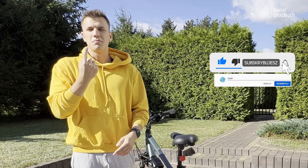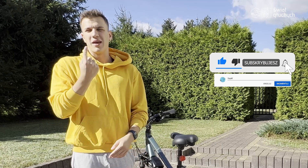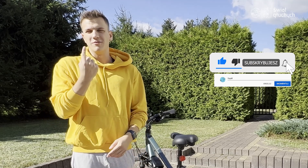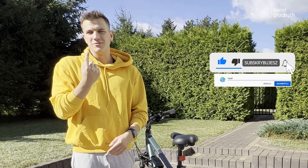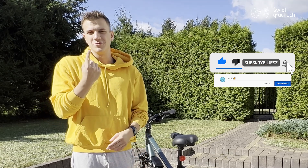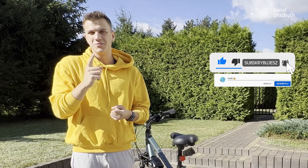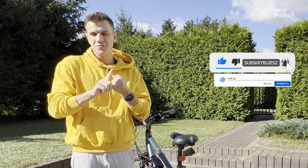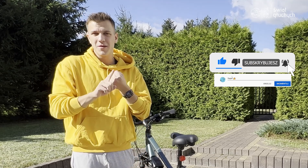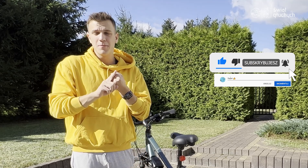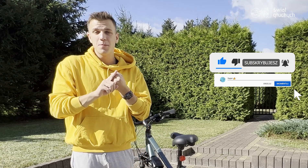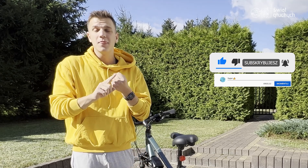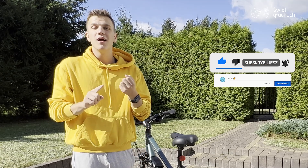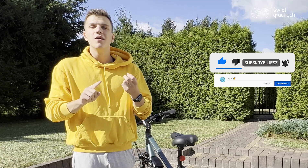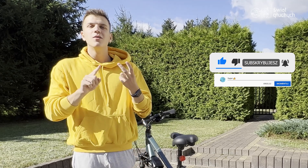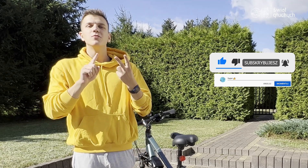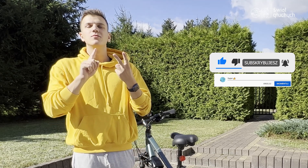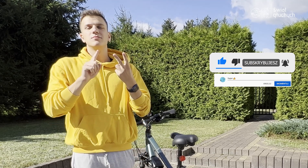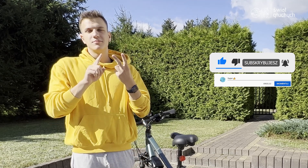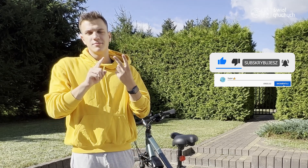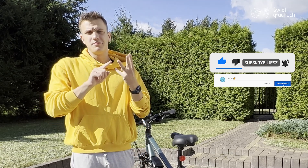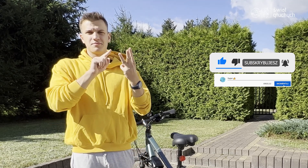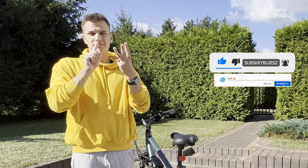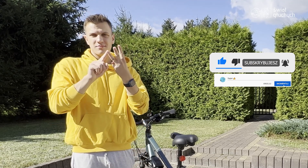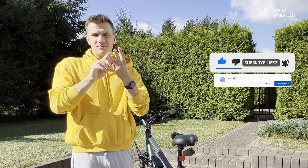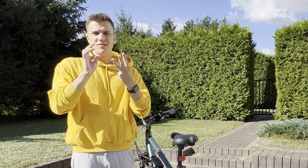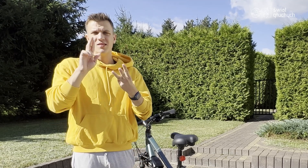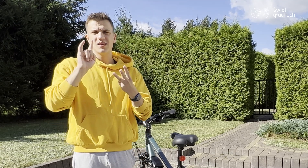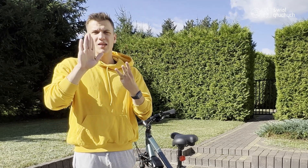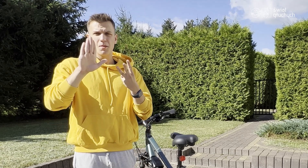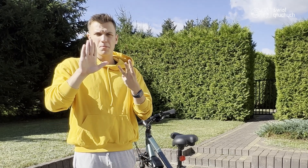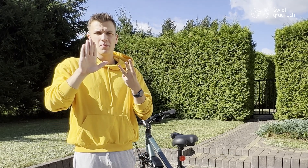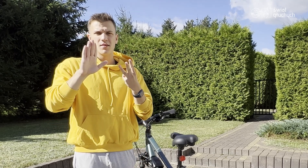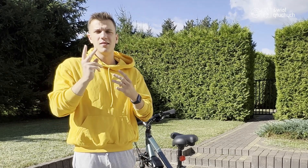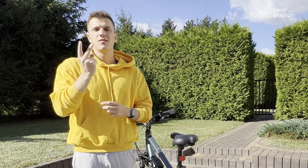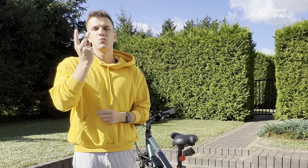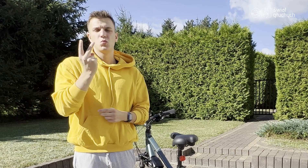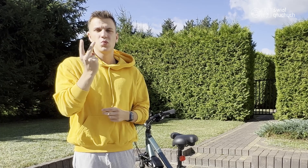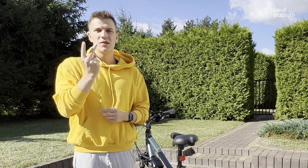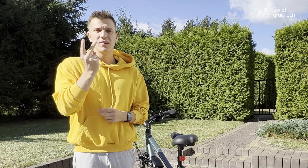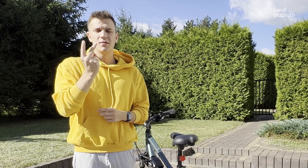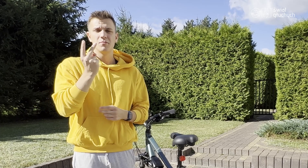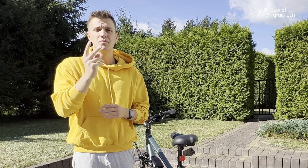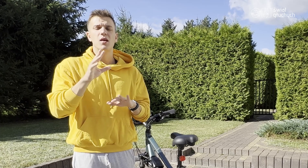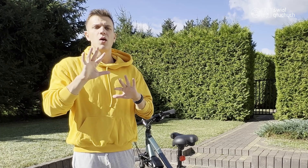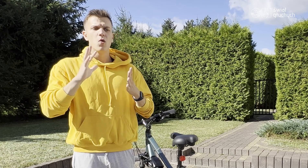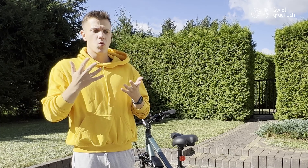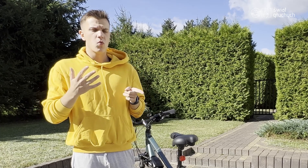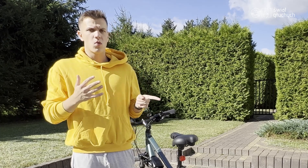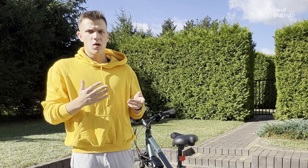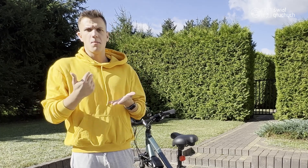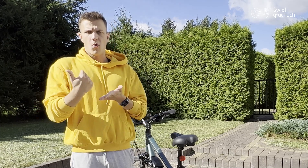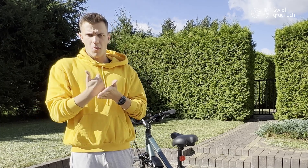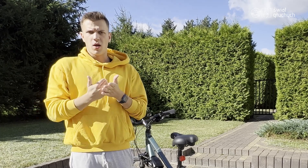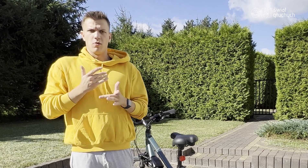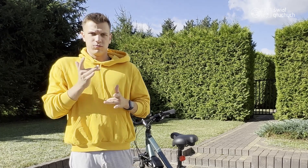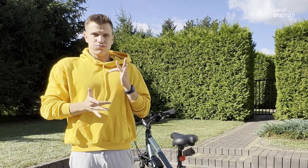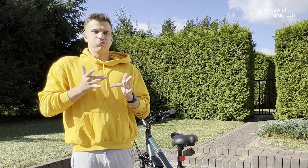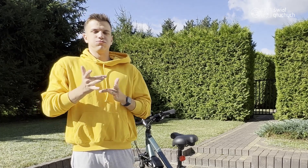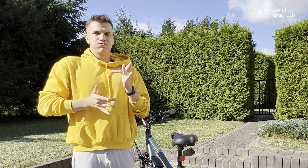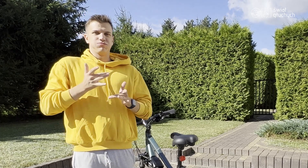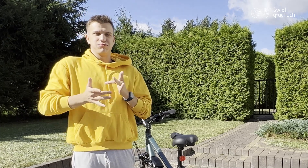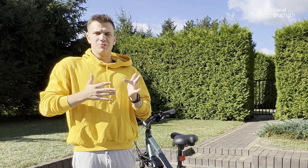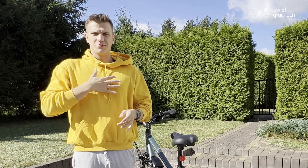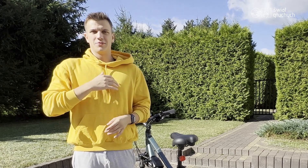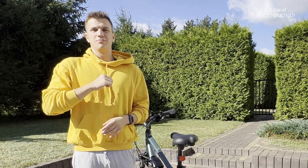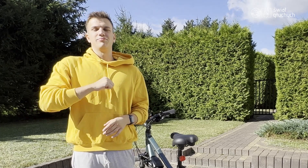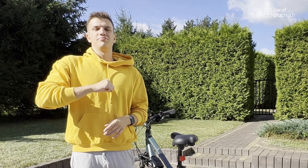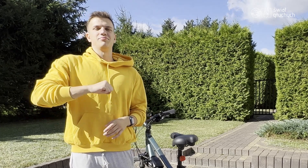Mode 3 - Moderate assistance,